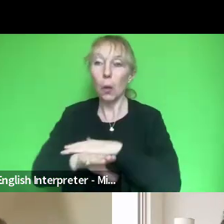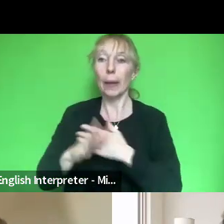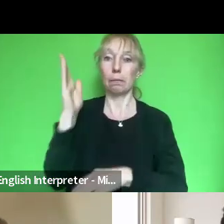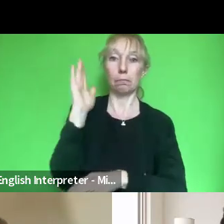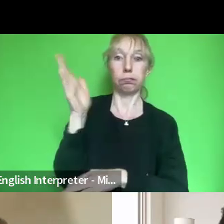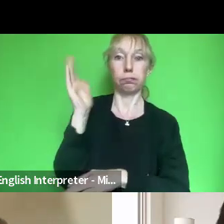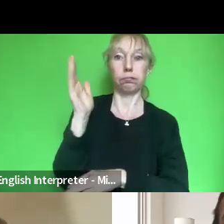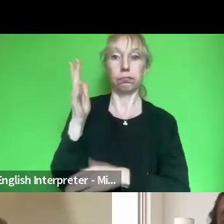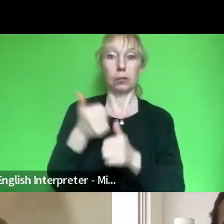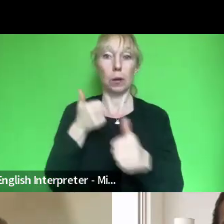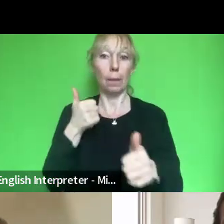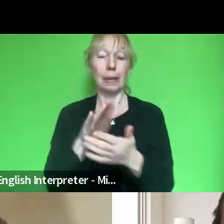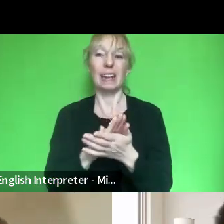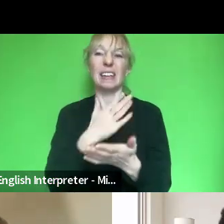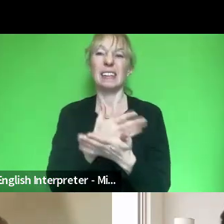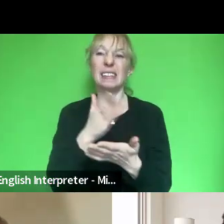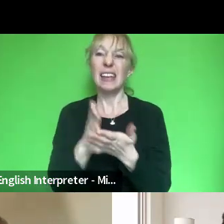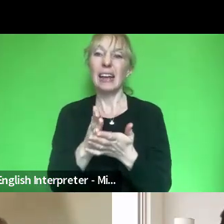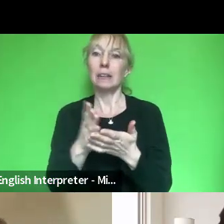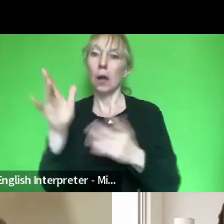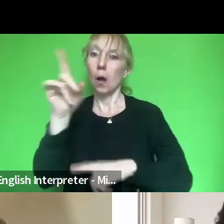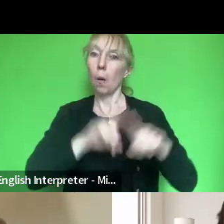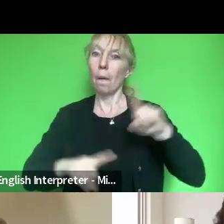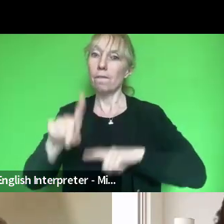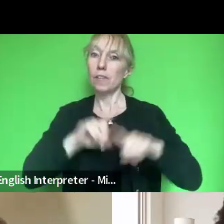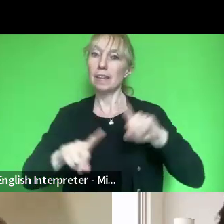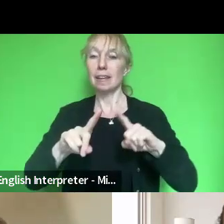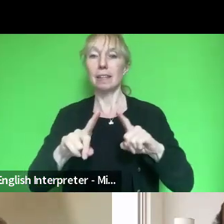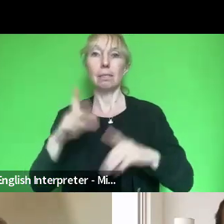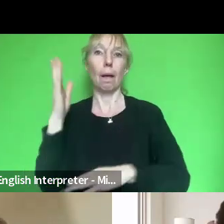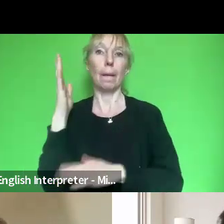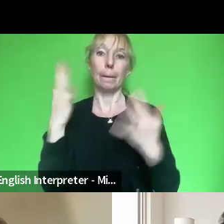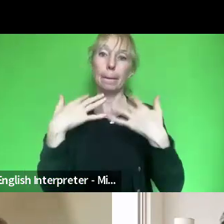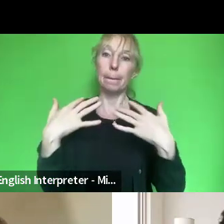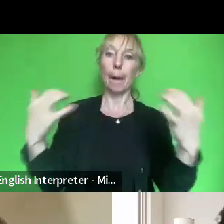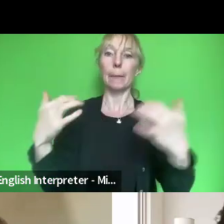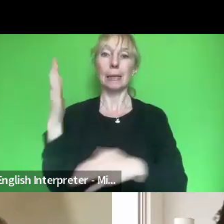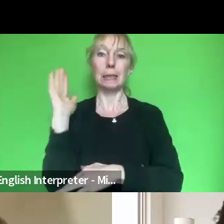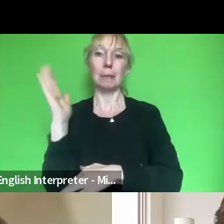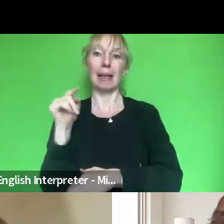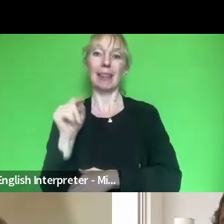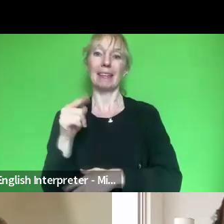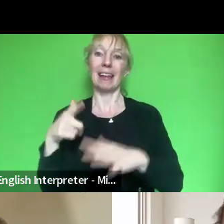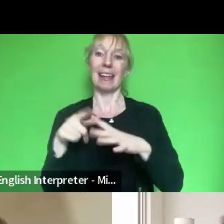sector-agnostic conferences where they are public speaking as that's their EDI career. Even if it's part-time,